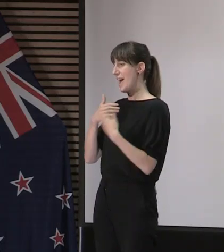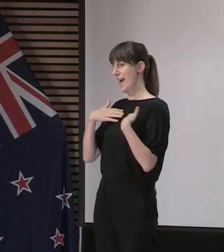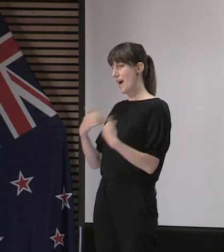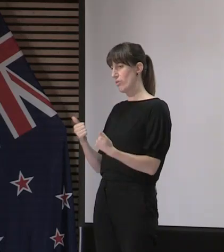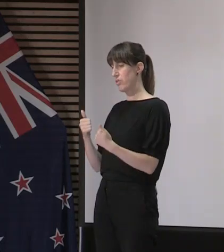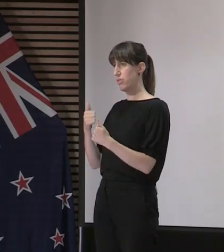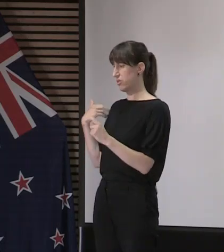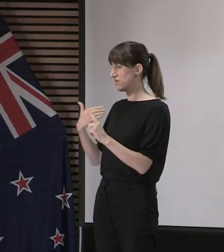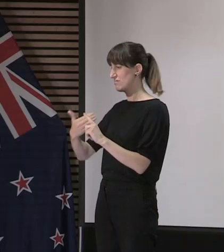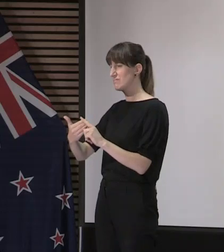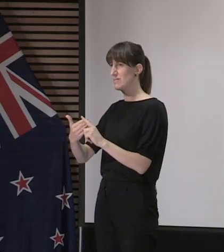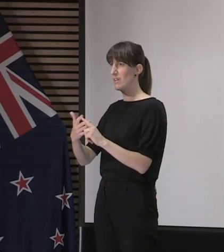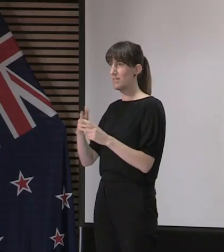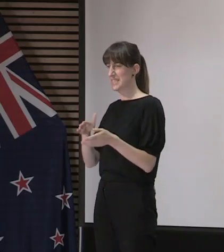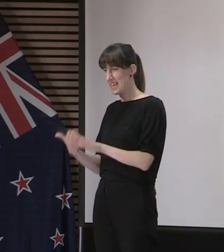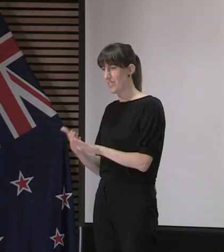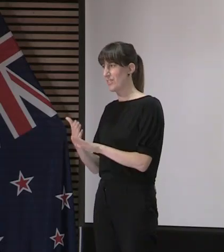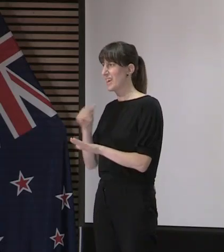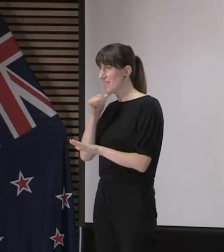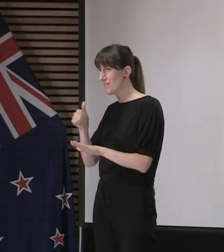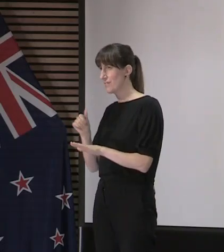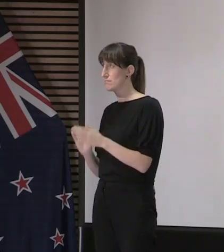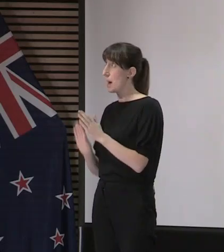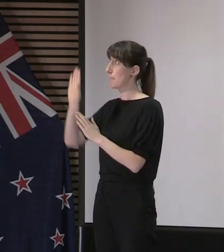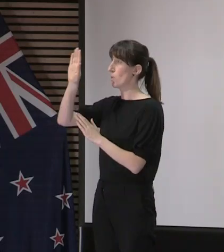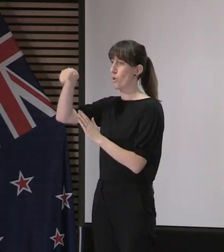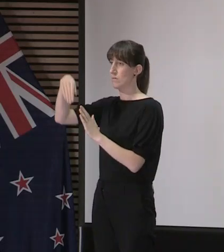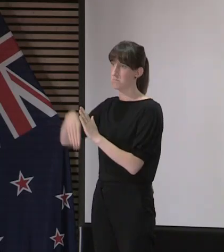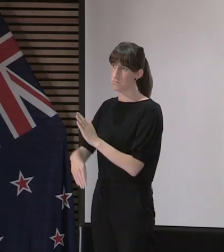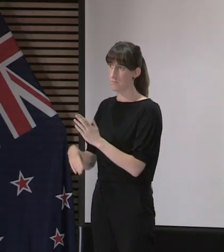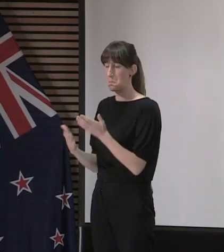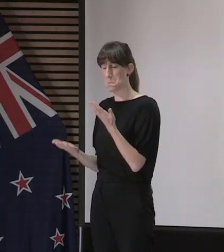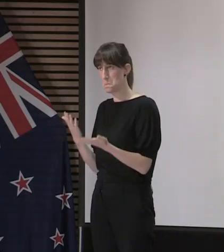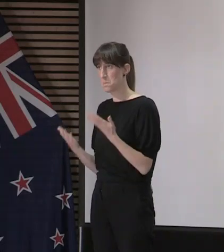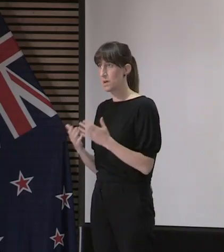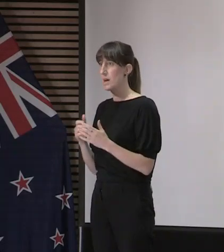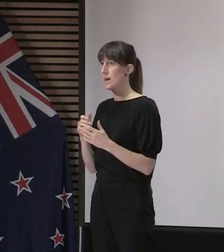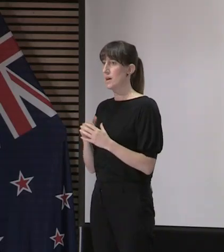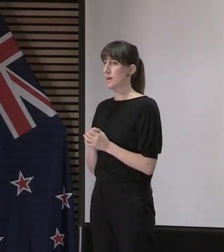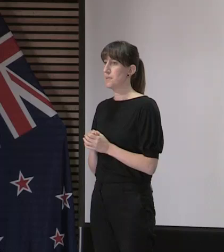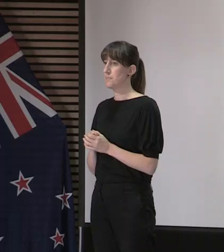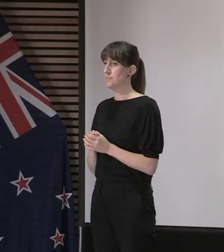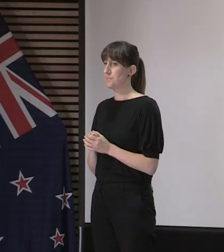just to see whether... What the impact was of COVID-19, including whether there were